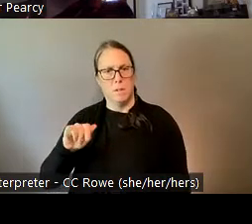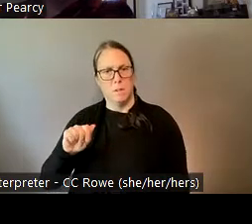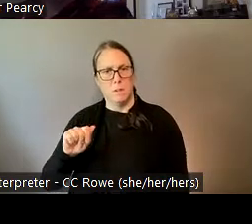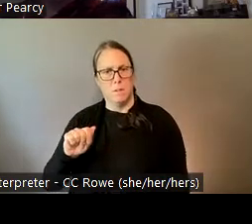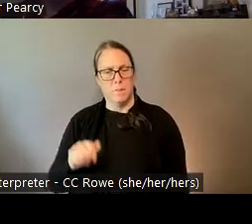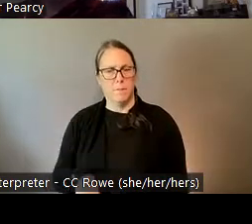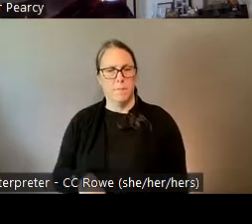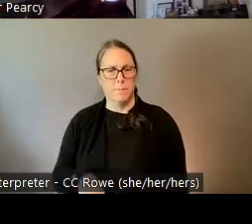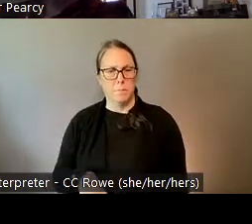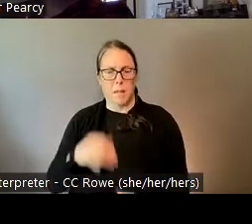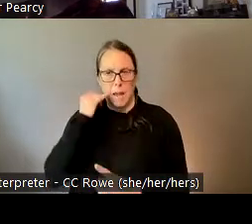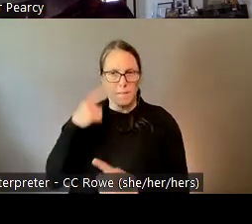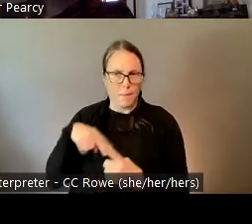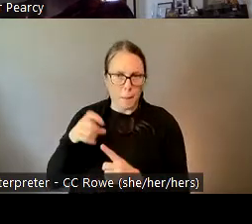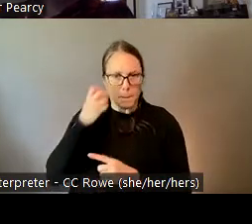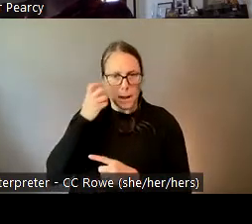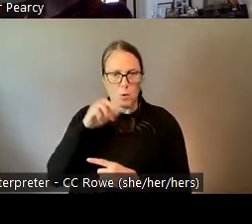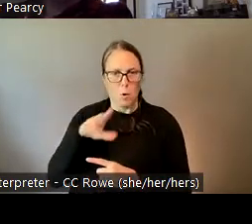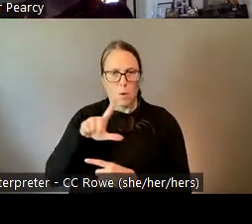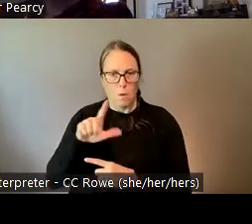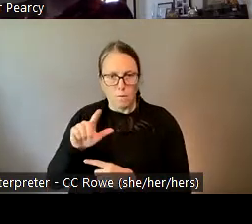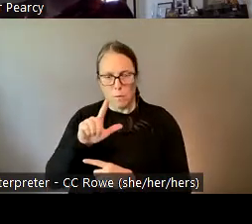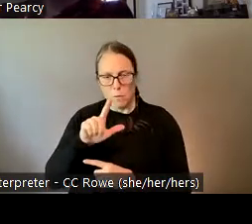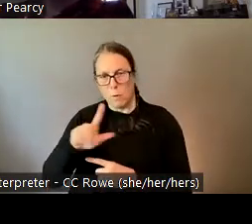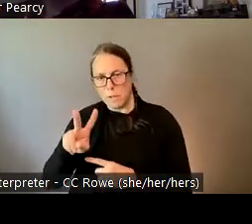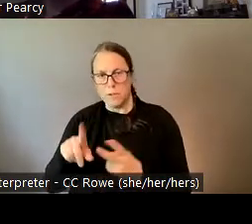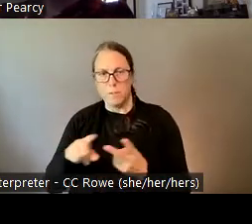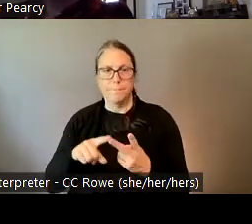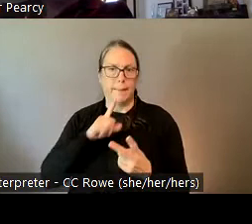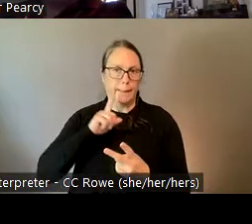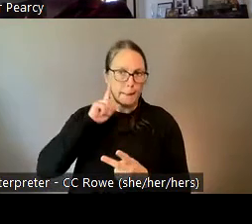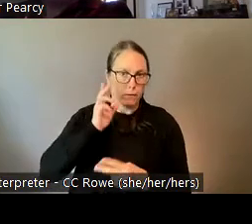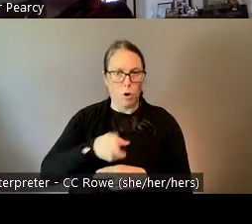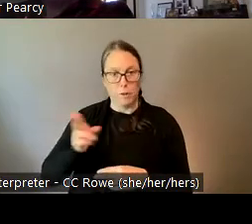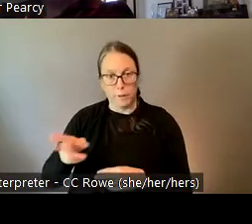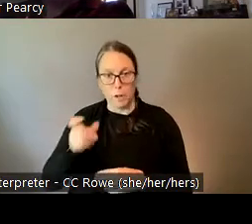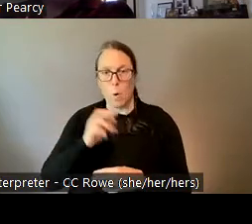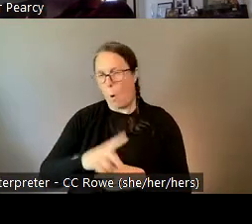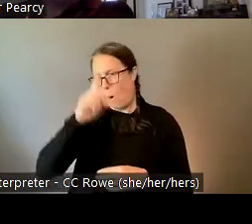if they are blind or low vision, deaf or hard of hearing or have cognitive disabilities.